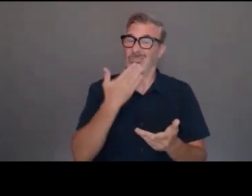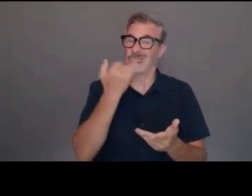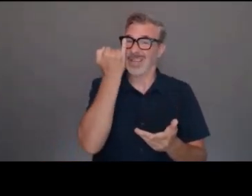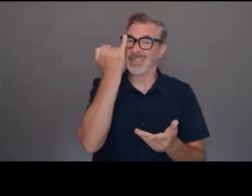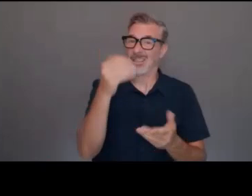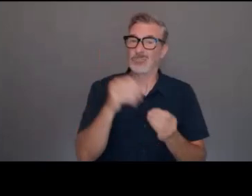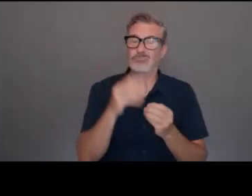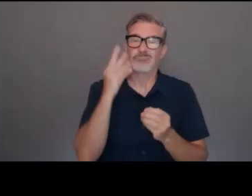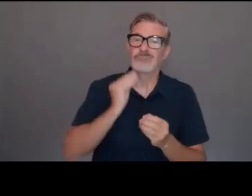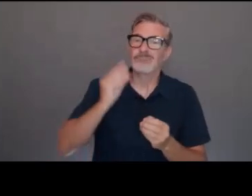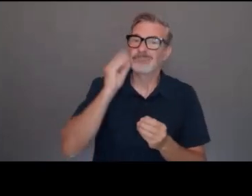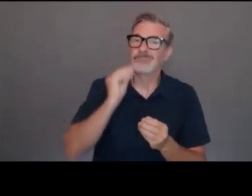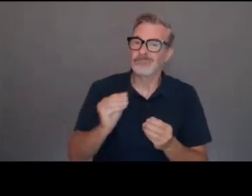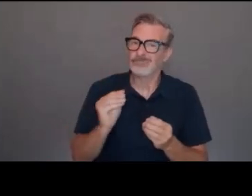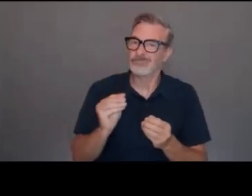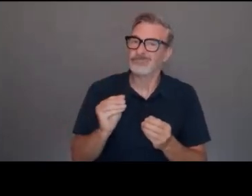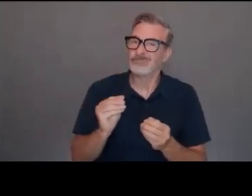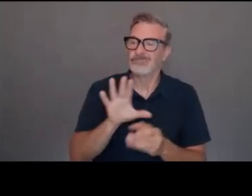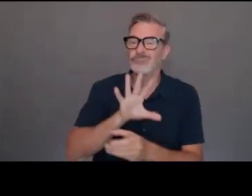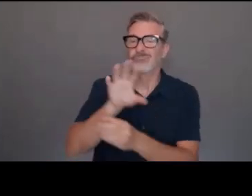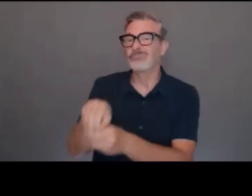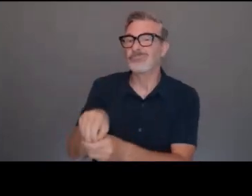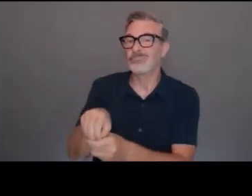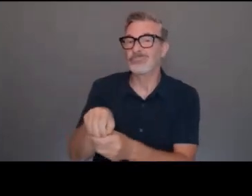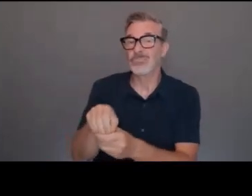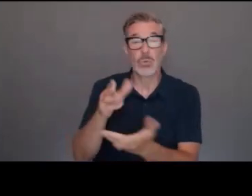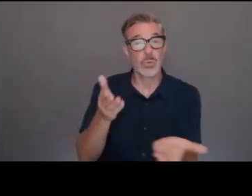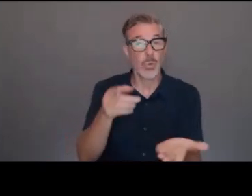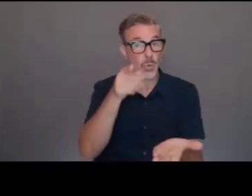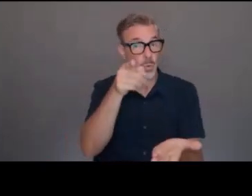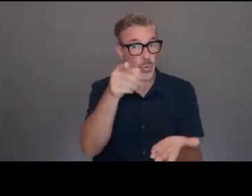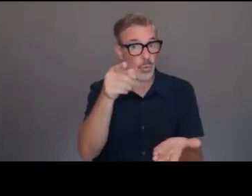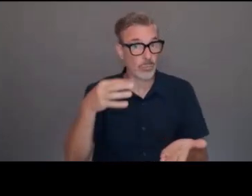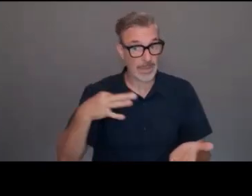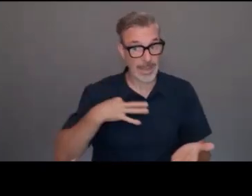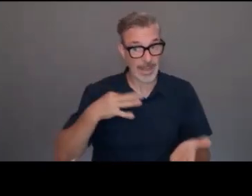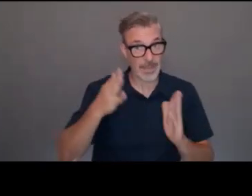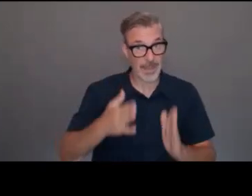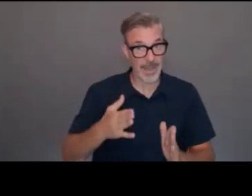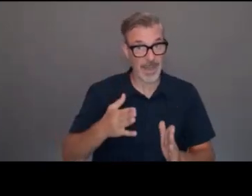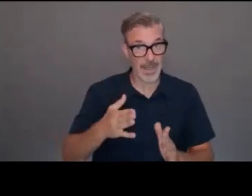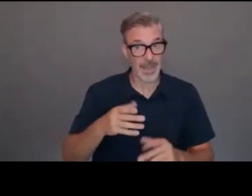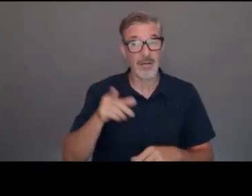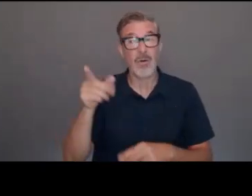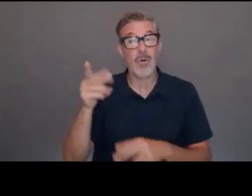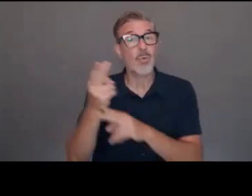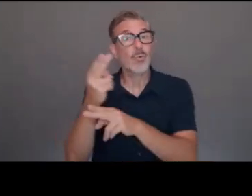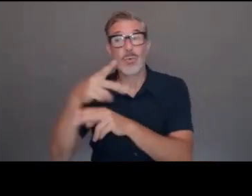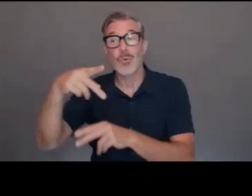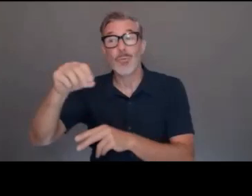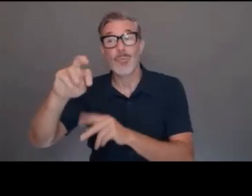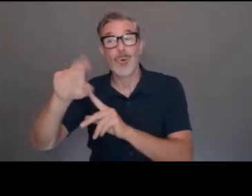So, applicants can now self-nominate through the portal. They're also welcome to reach out to us directly, the general